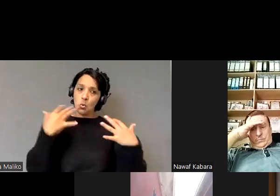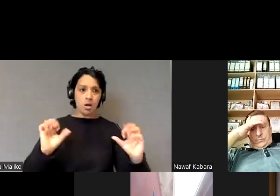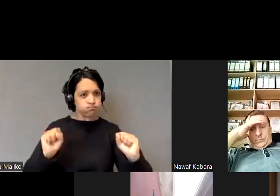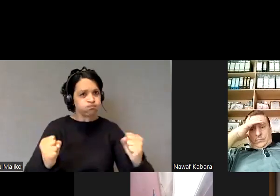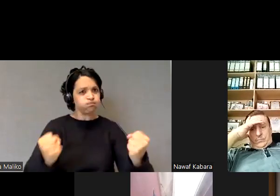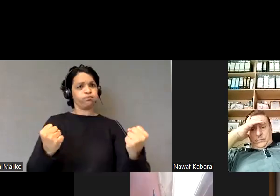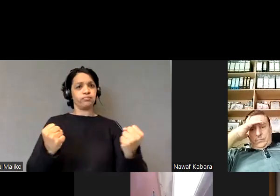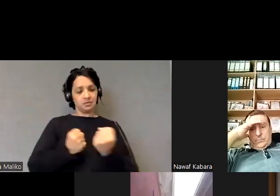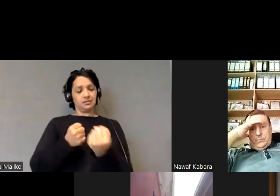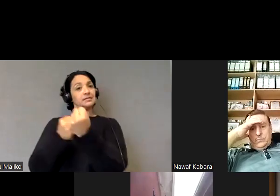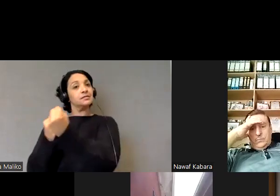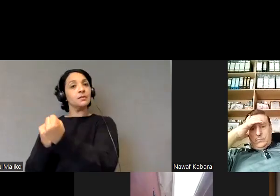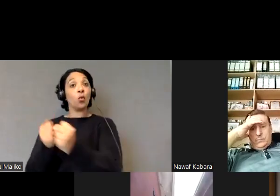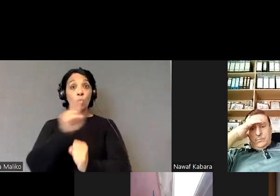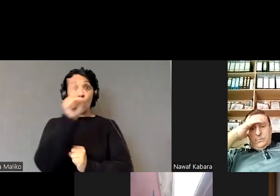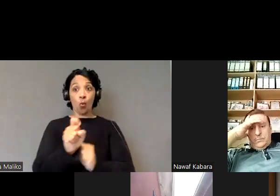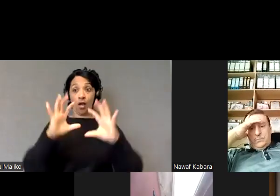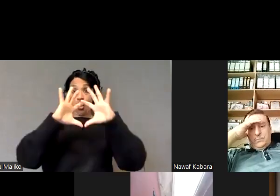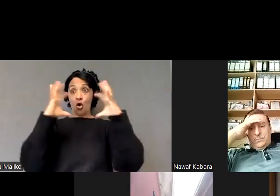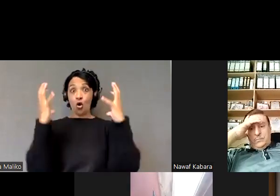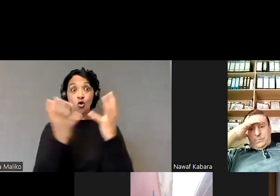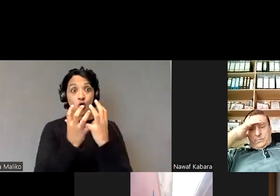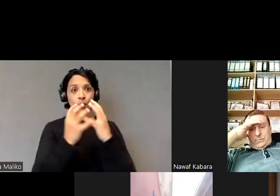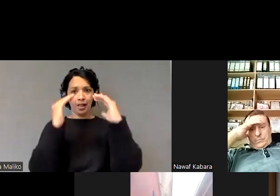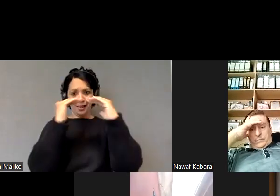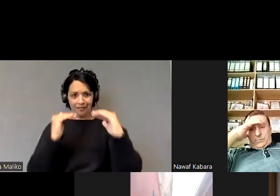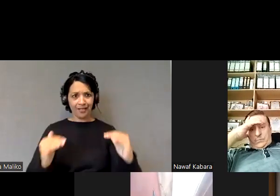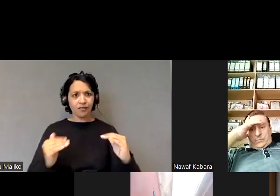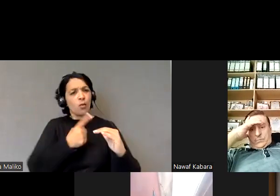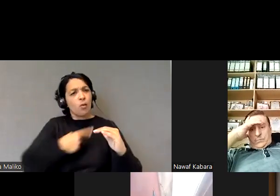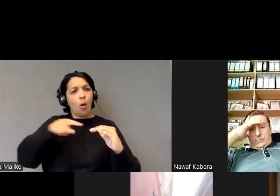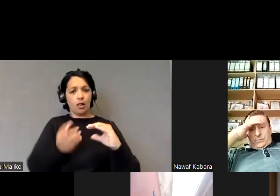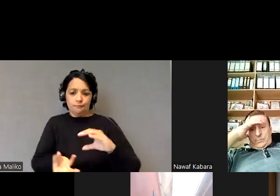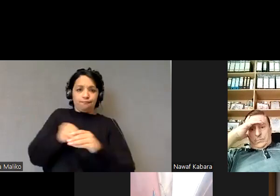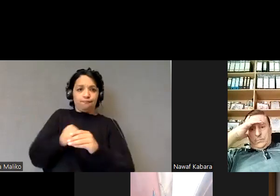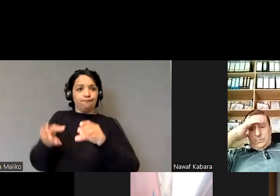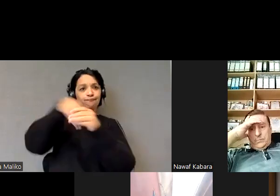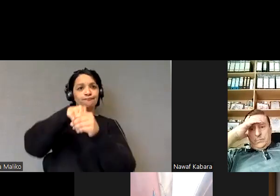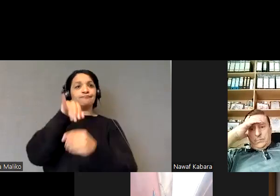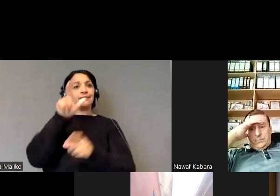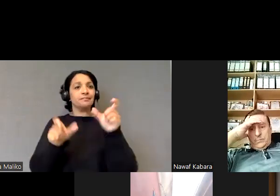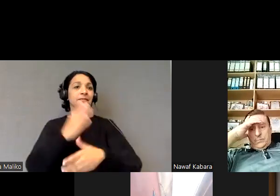in global, regional and national processes. It's a great ally. Ambassador, thank you for taking the time to be